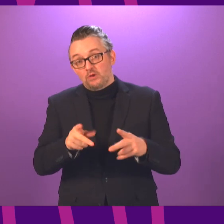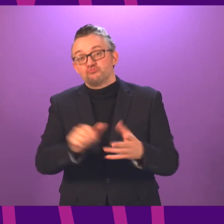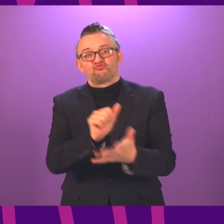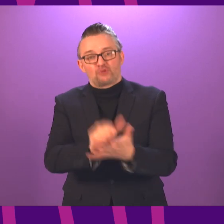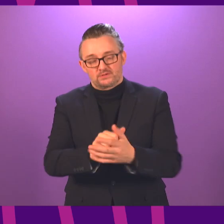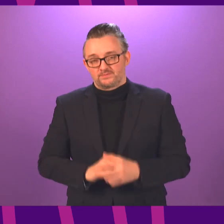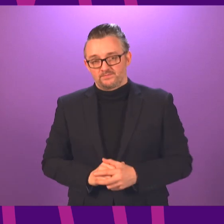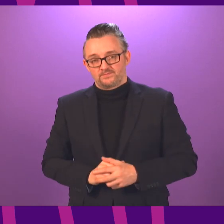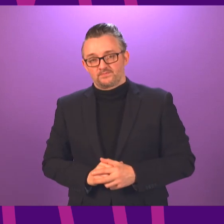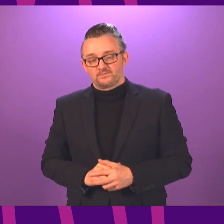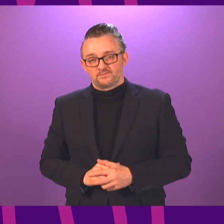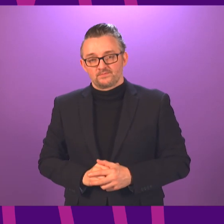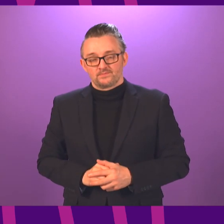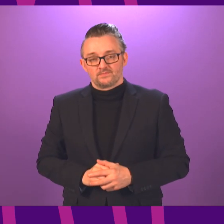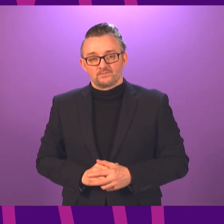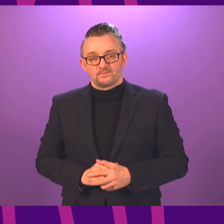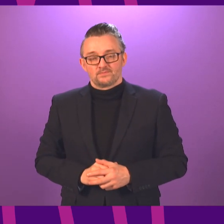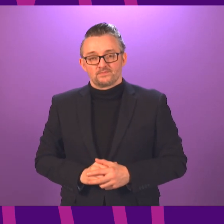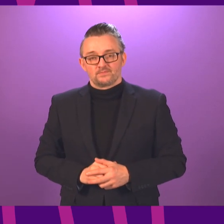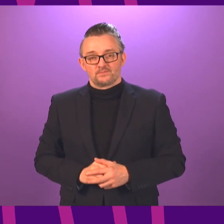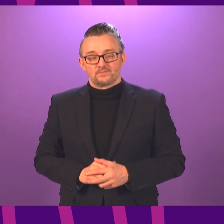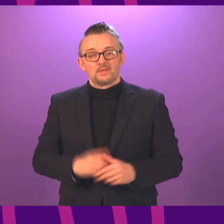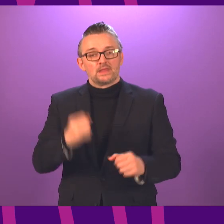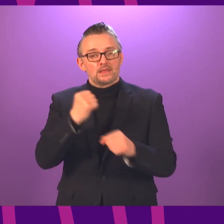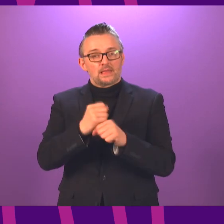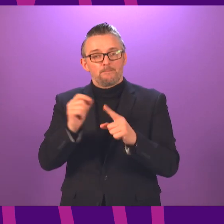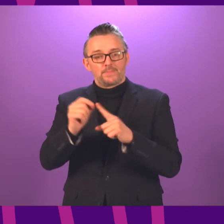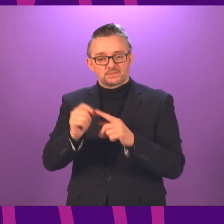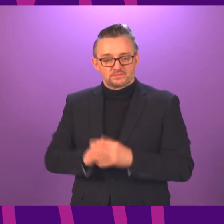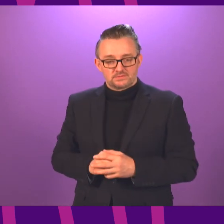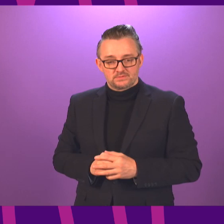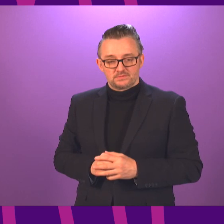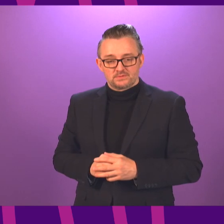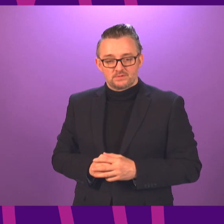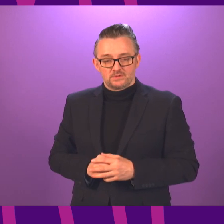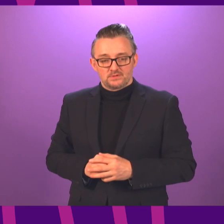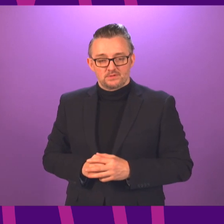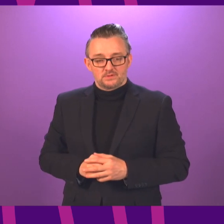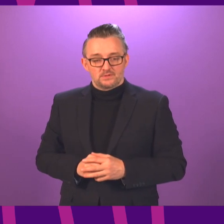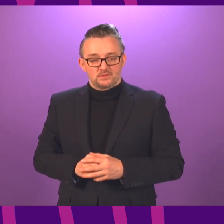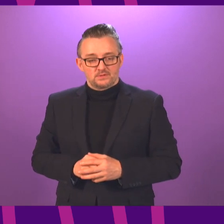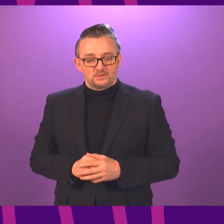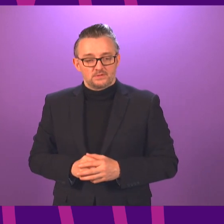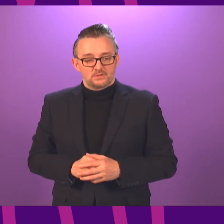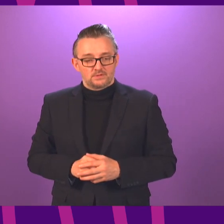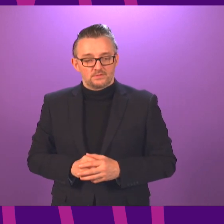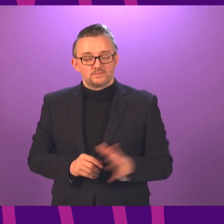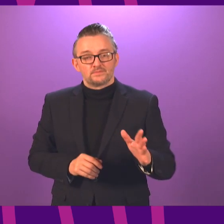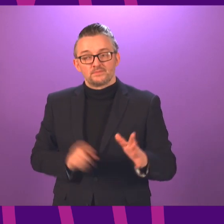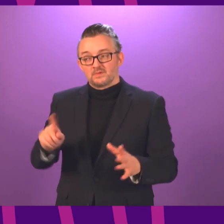Gil Paterson (Clydebank and Milngavie) (SNP): I thank the First Minister for her update